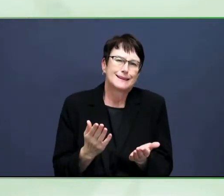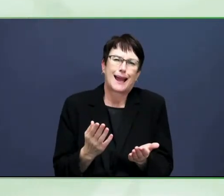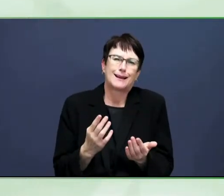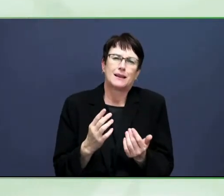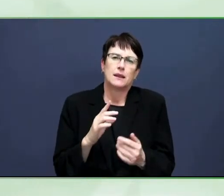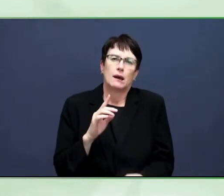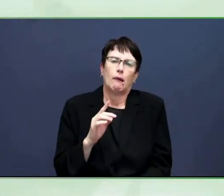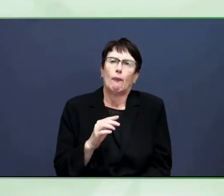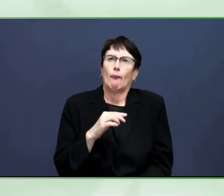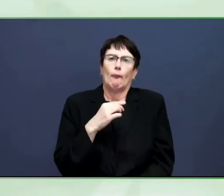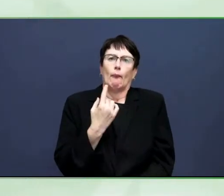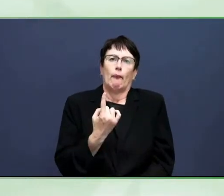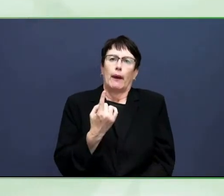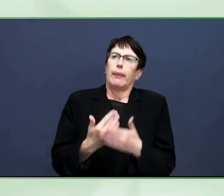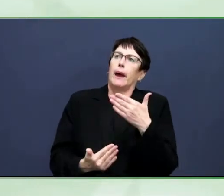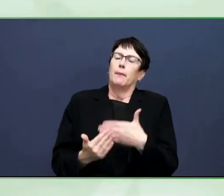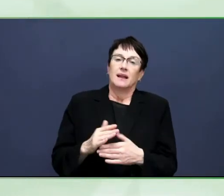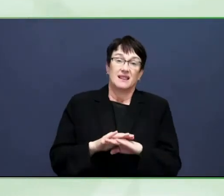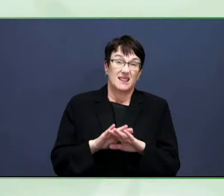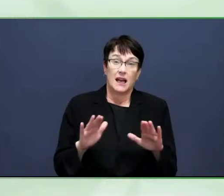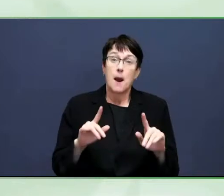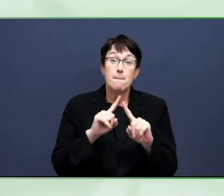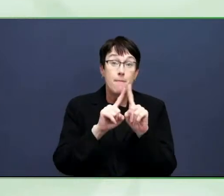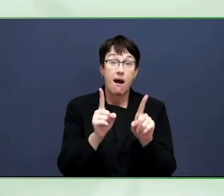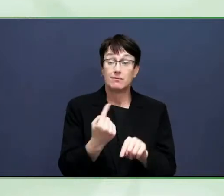It was beautiful. A quick question for you.